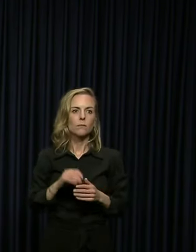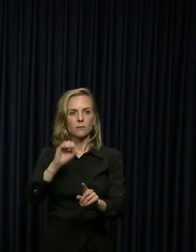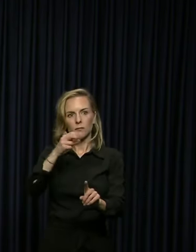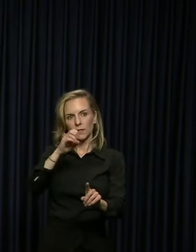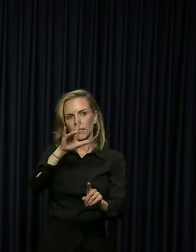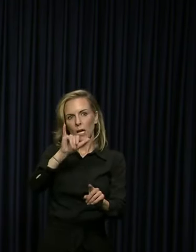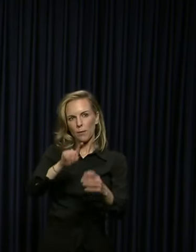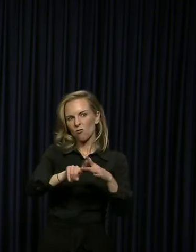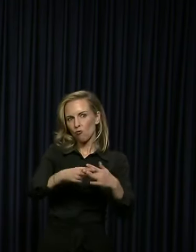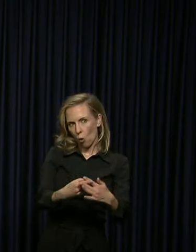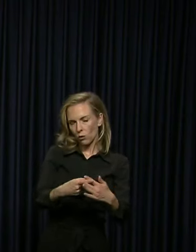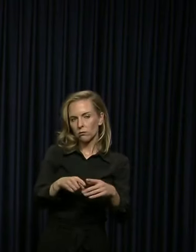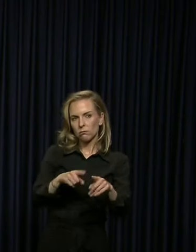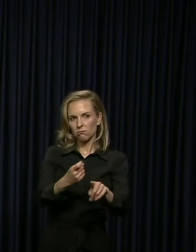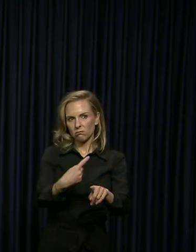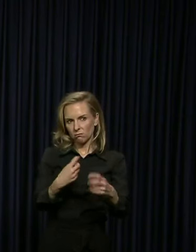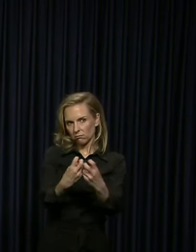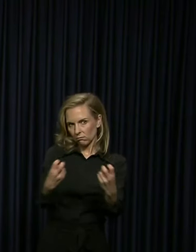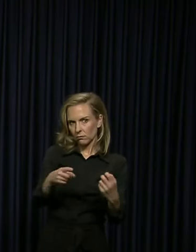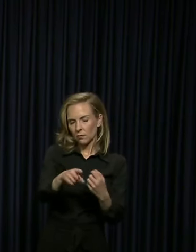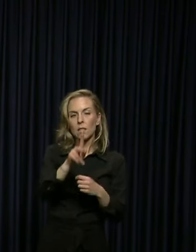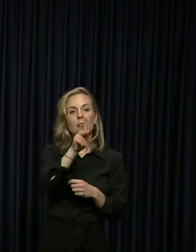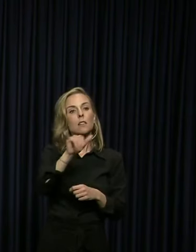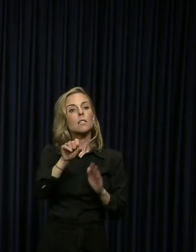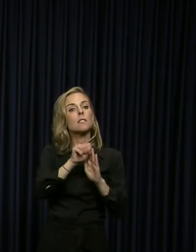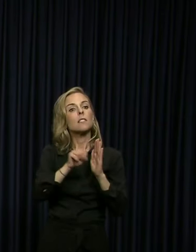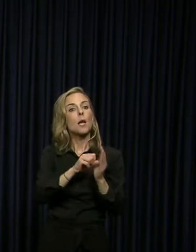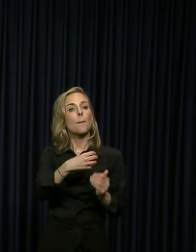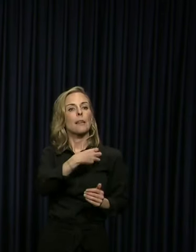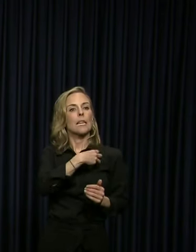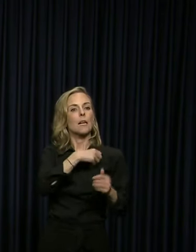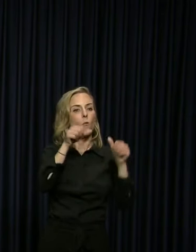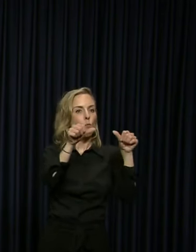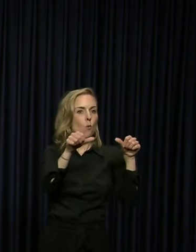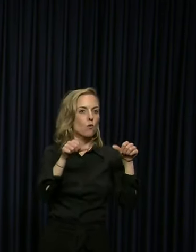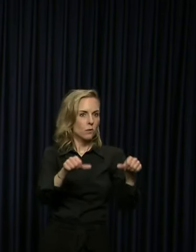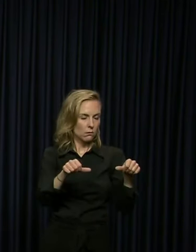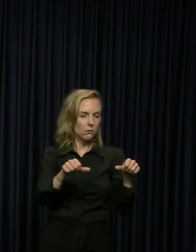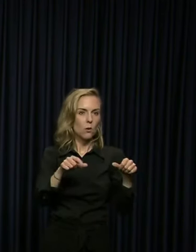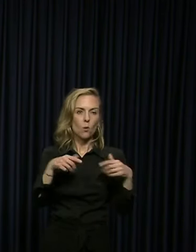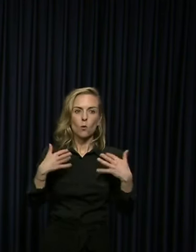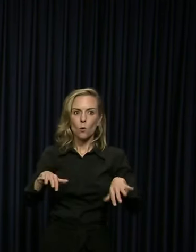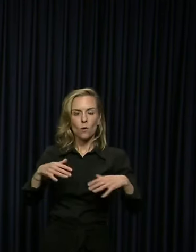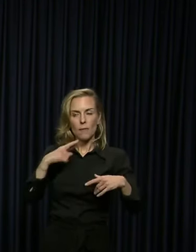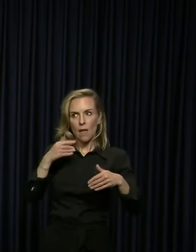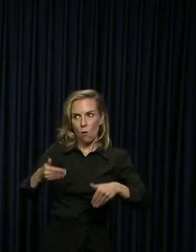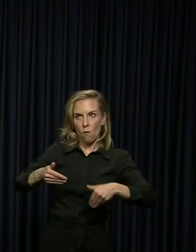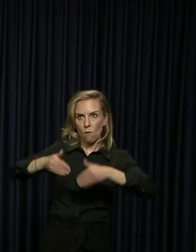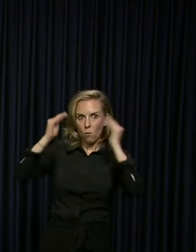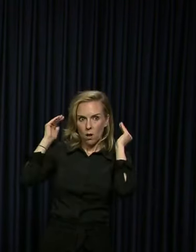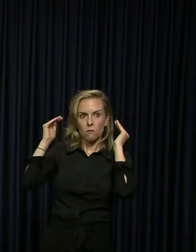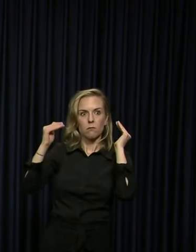DON'T COME INTO OURS. REMEMBER, WE DON'T WANT YOU TRAVELING ANYWHERE. WE DON'T WANT YOU TRAVELING TO